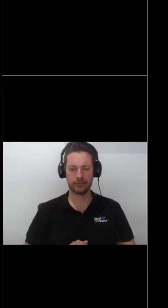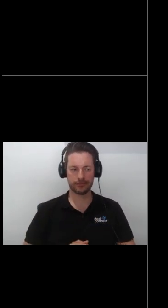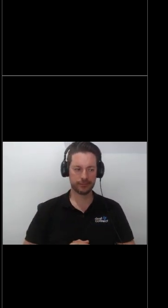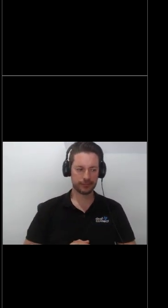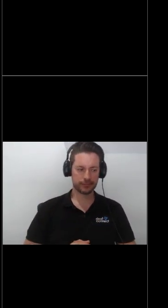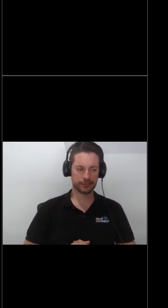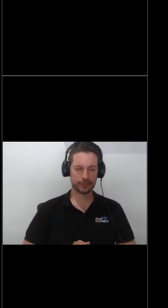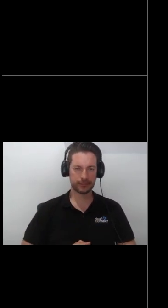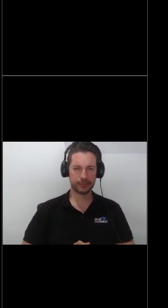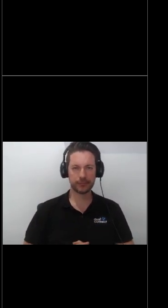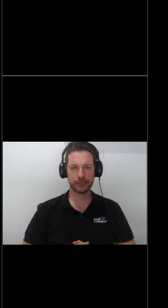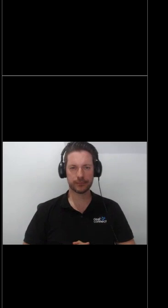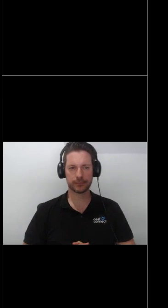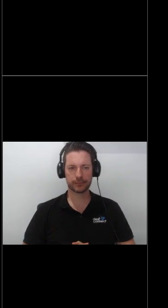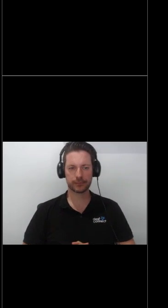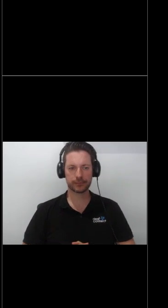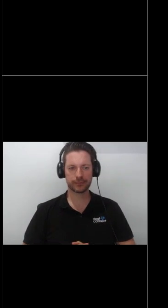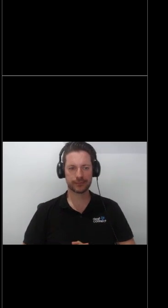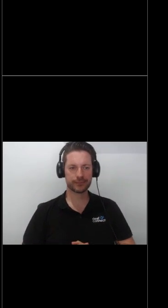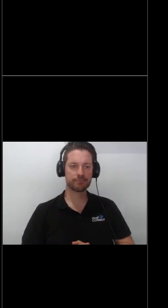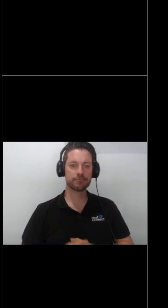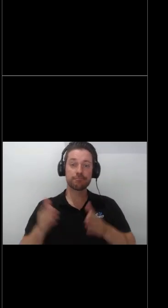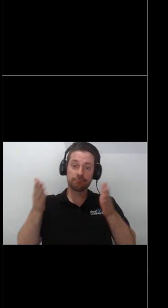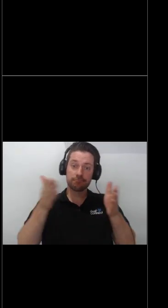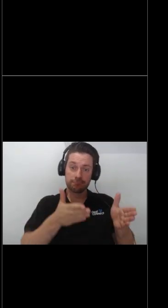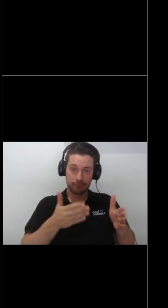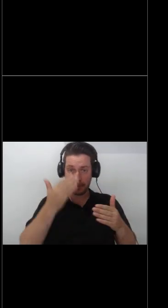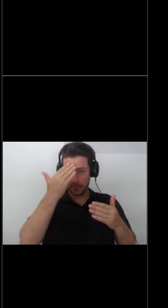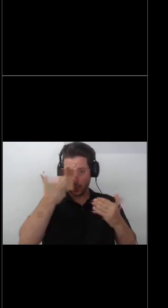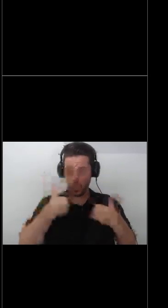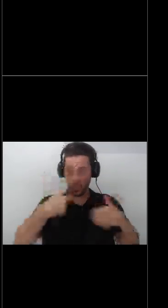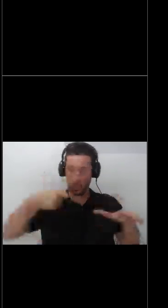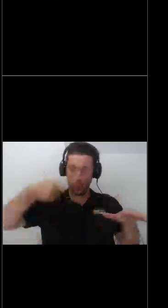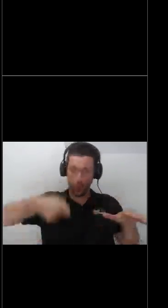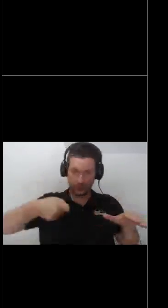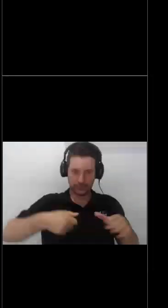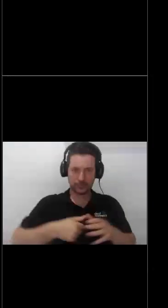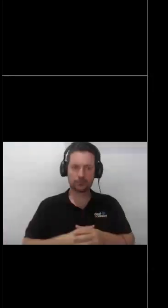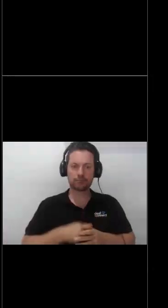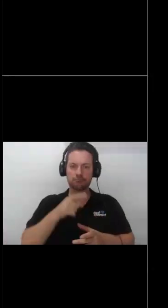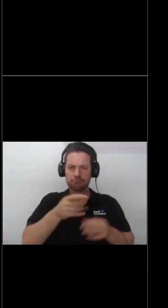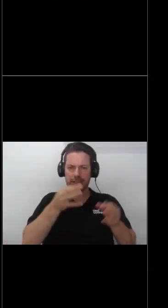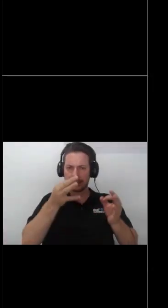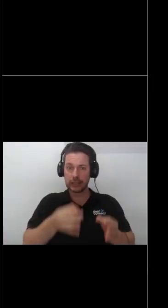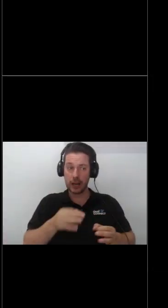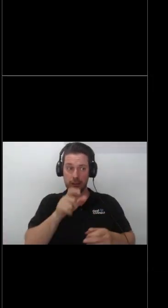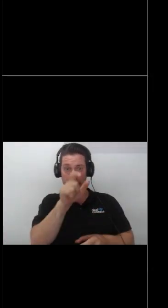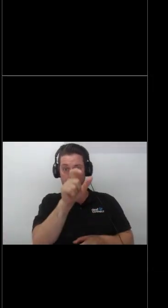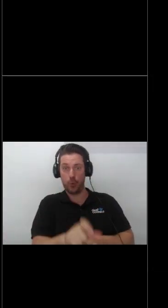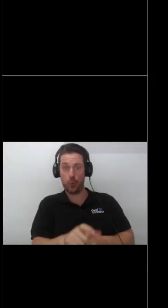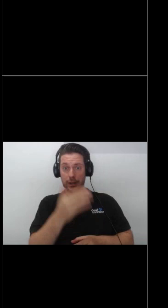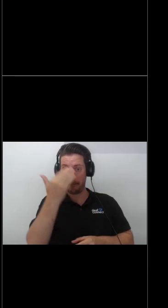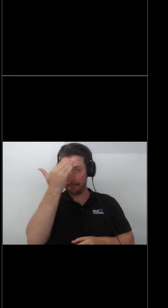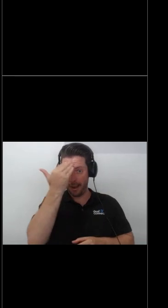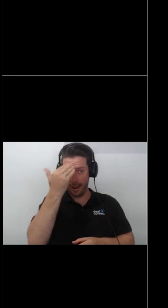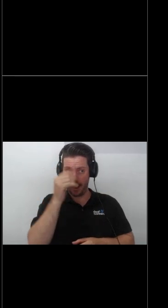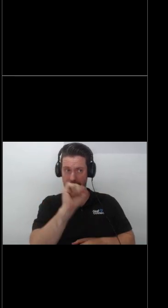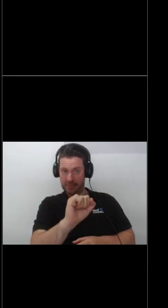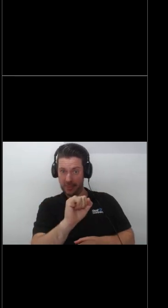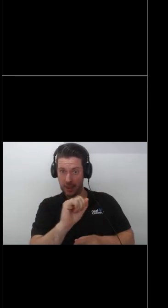So firstly, let's turn to the mental health court. Now the mental health court decides the state of mind of people charged with serious criminal offenses.